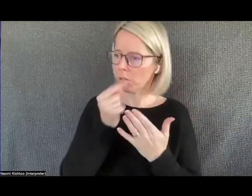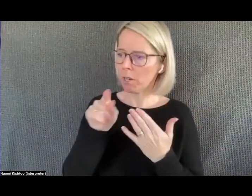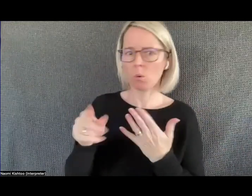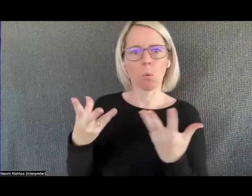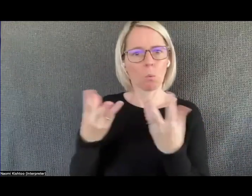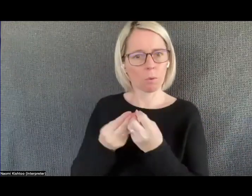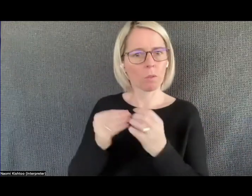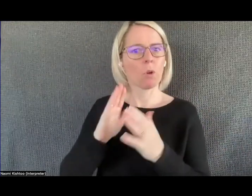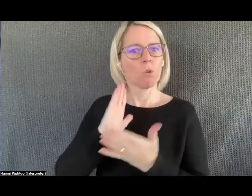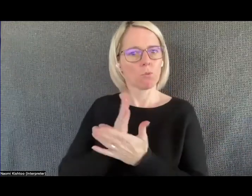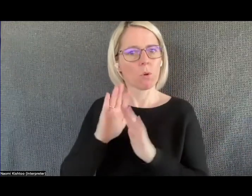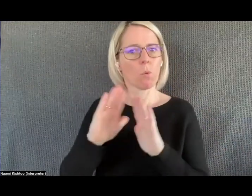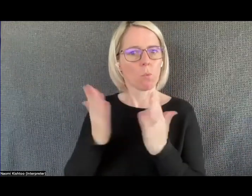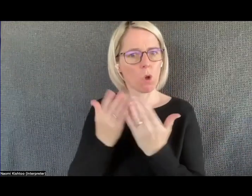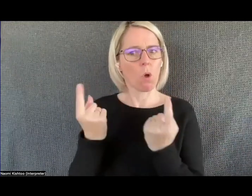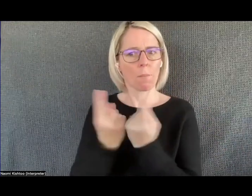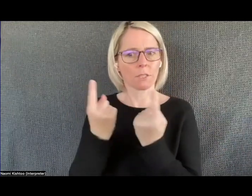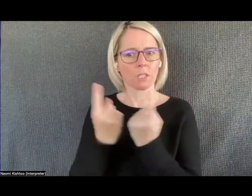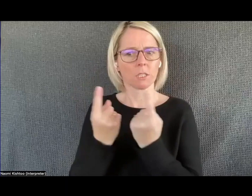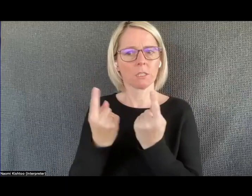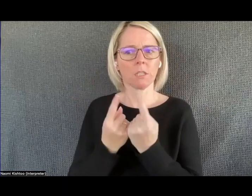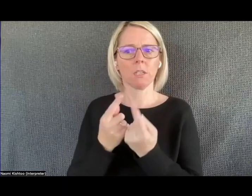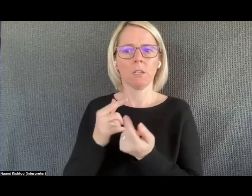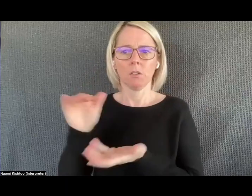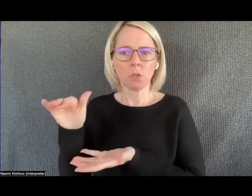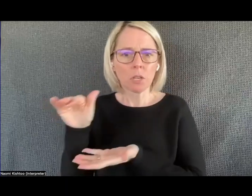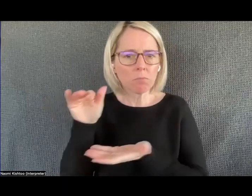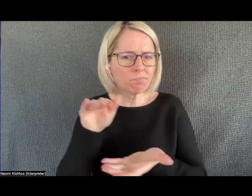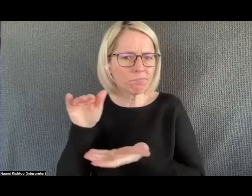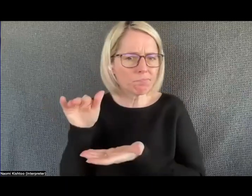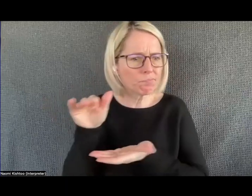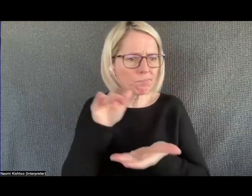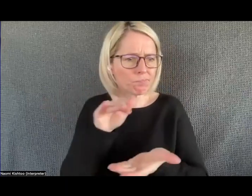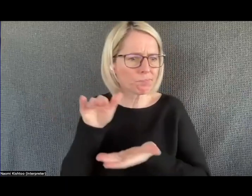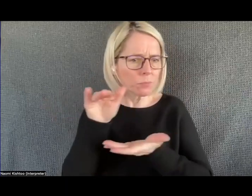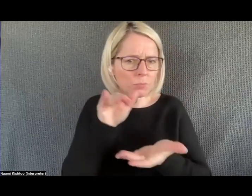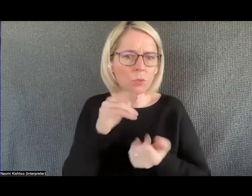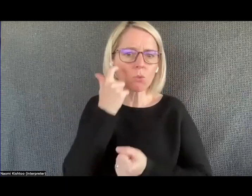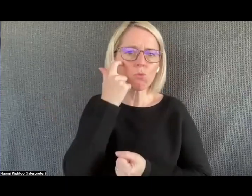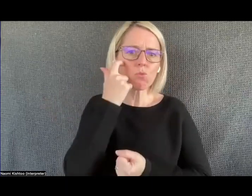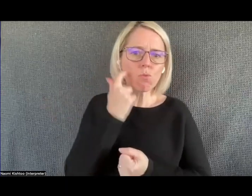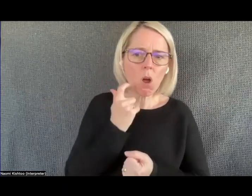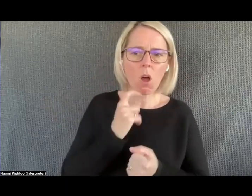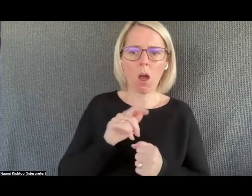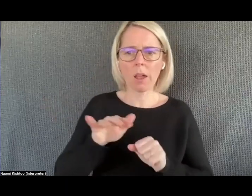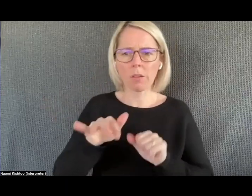objects and you build familiarity, you can build trust of that object and then you can learn how to